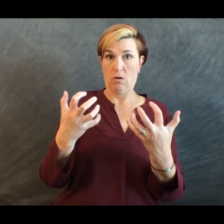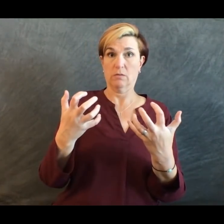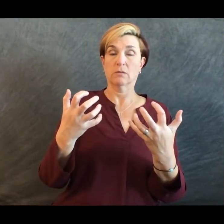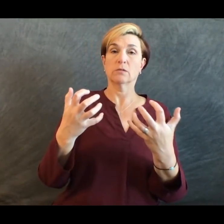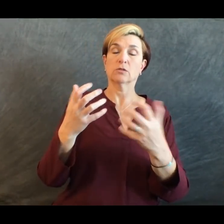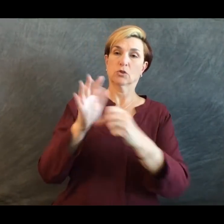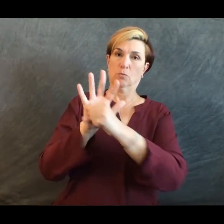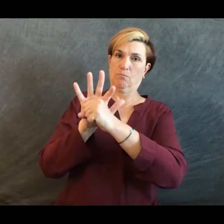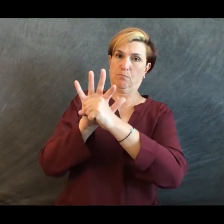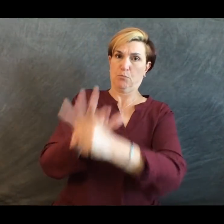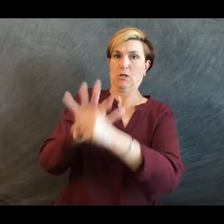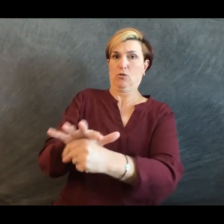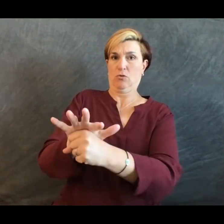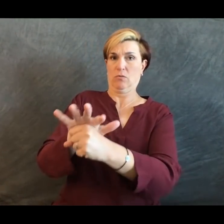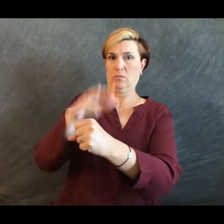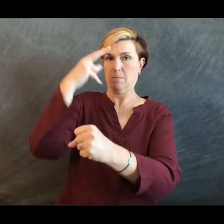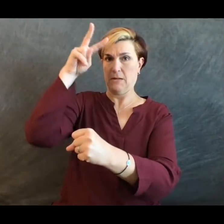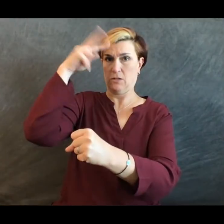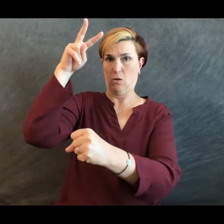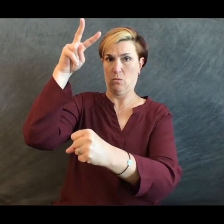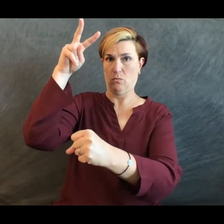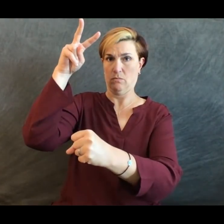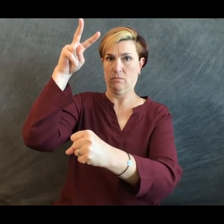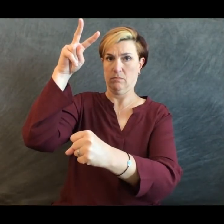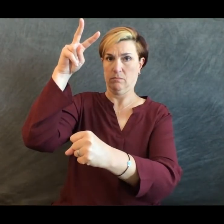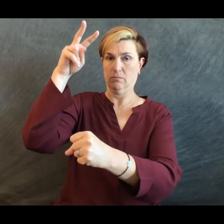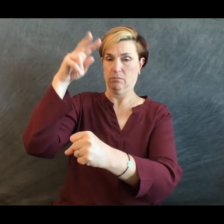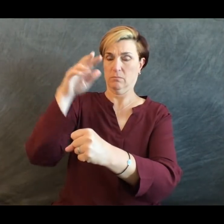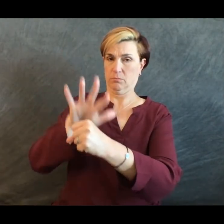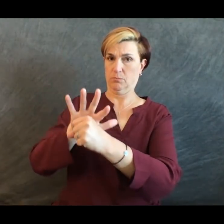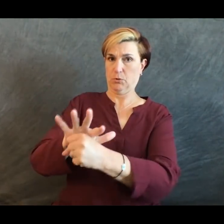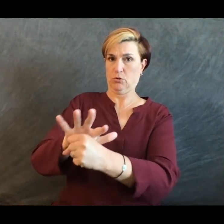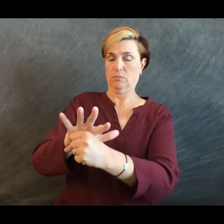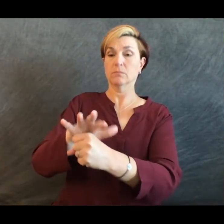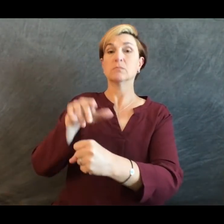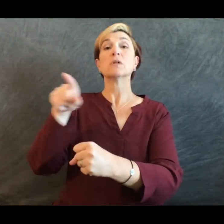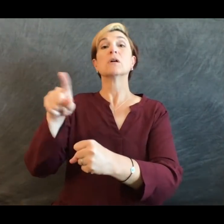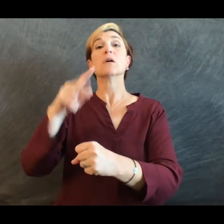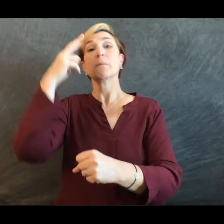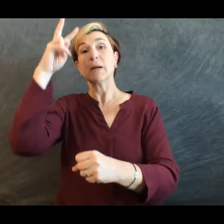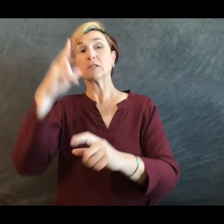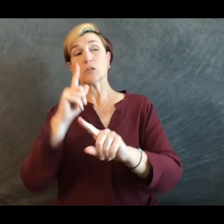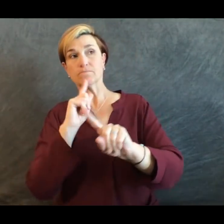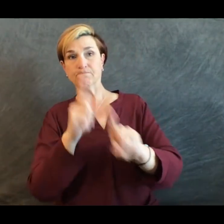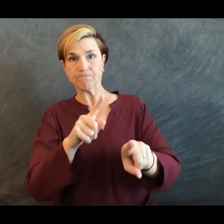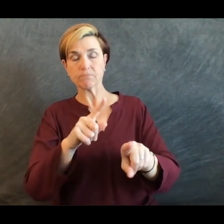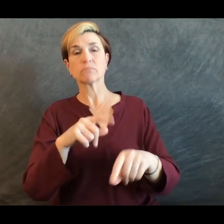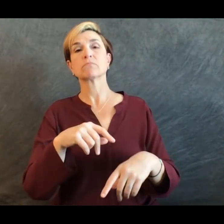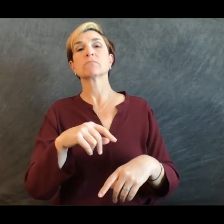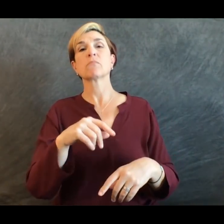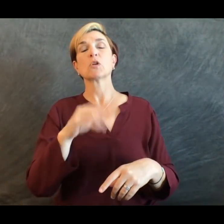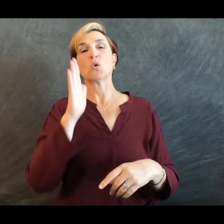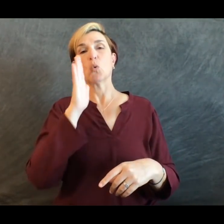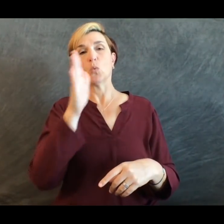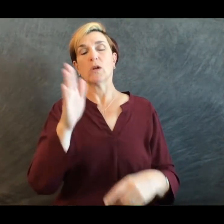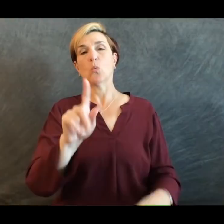and Mexico is committing to do a hundred thousand fewer barrels president and I